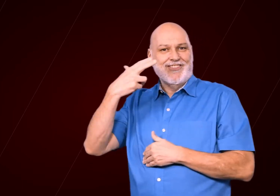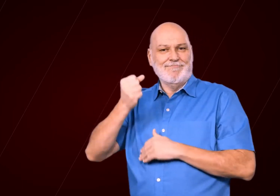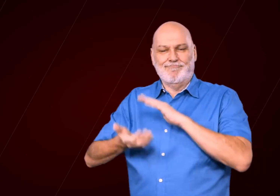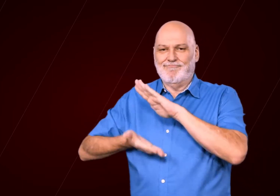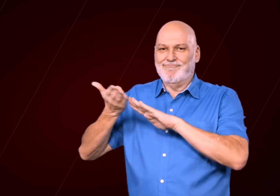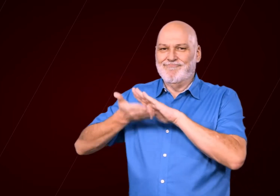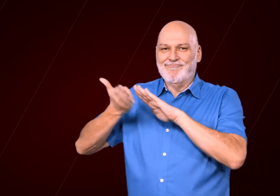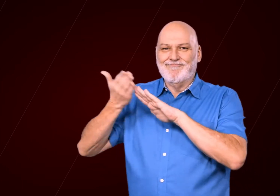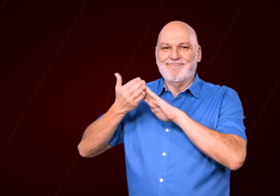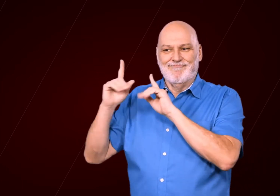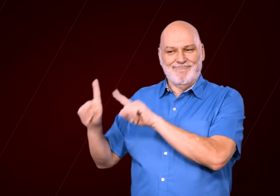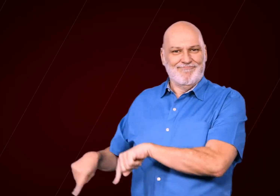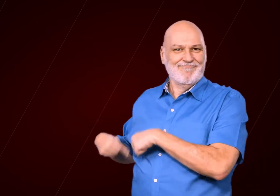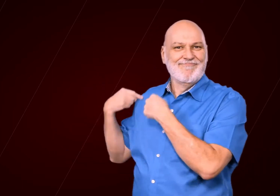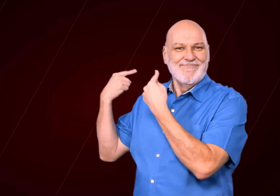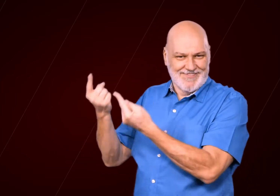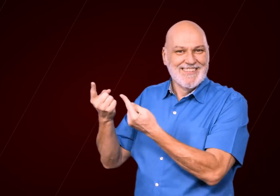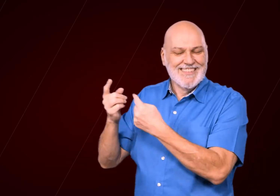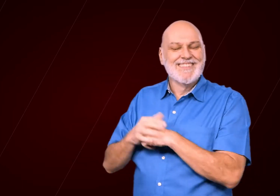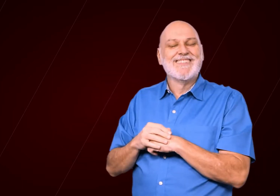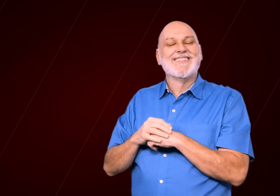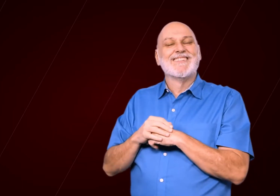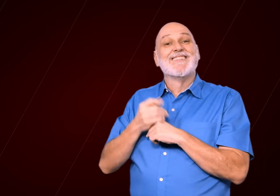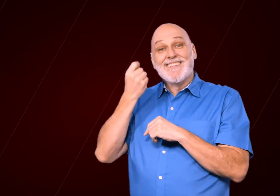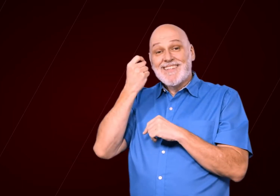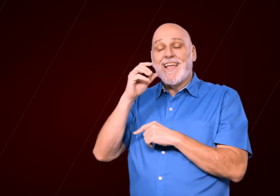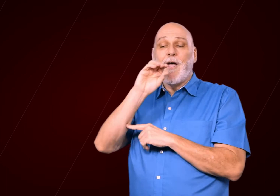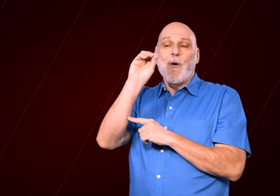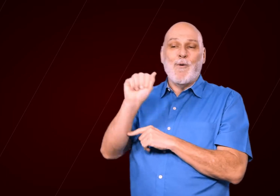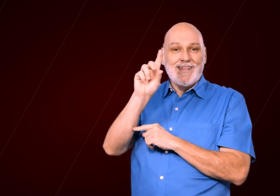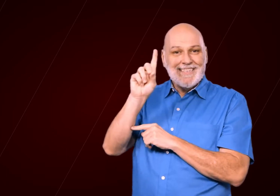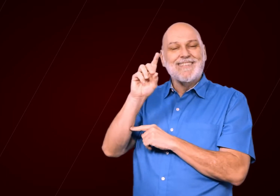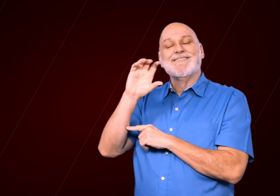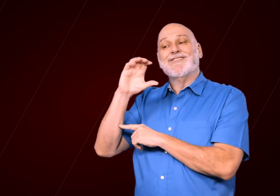adding that “The organization was CHS who actually ran it